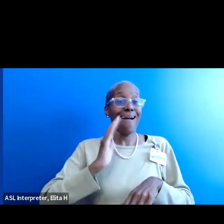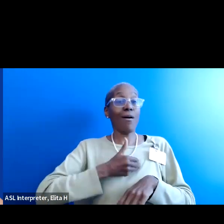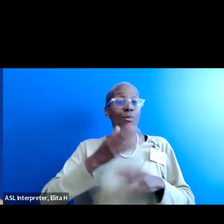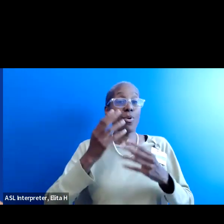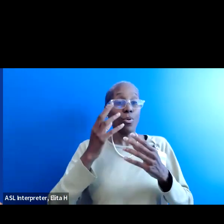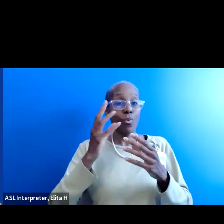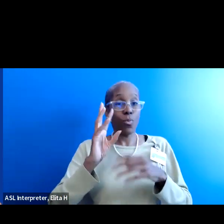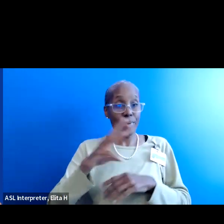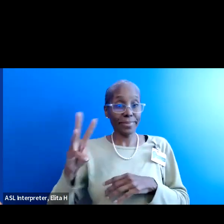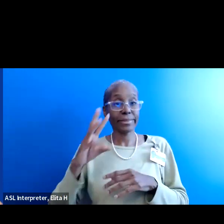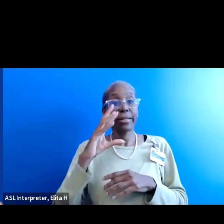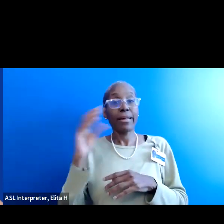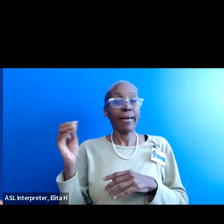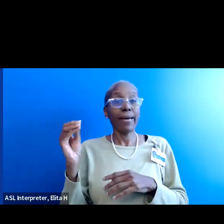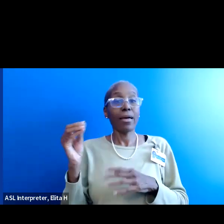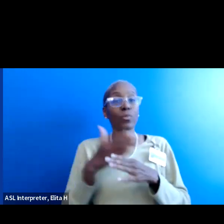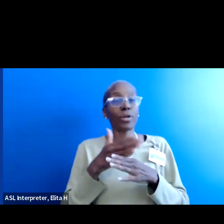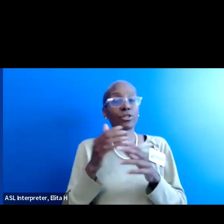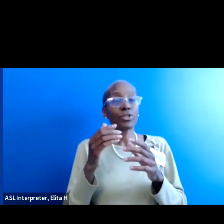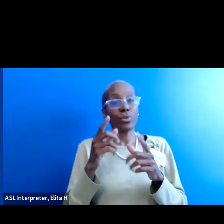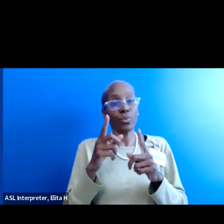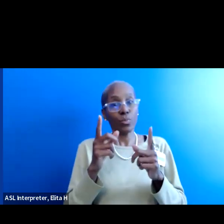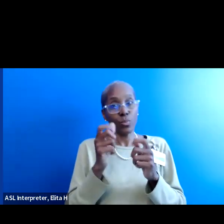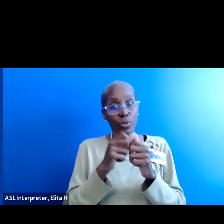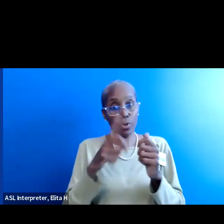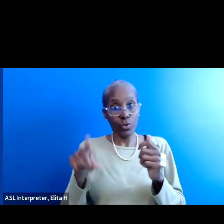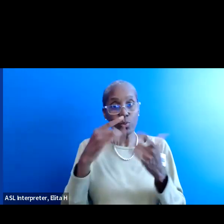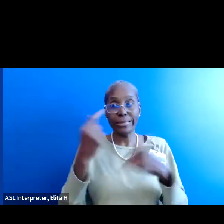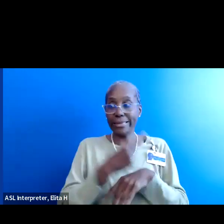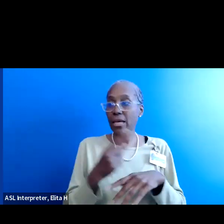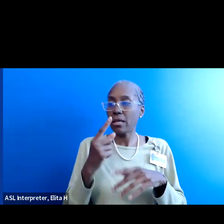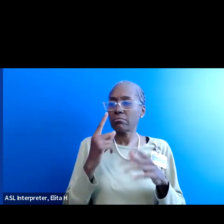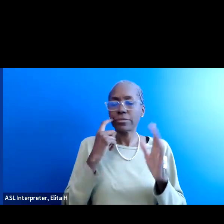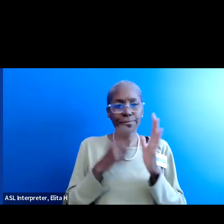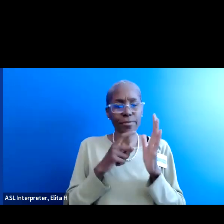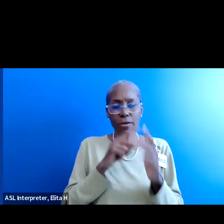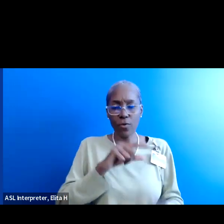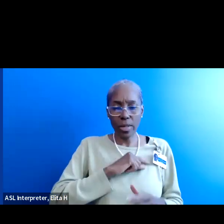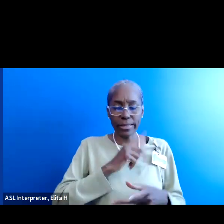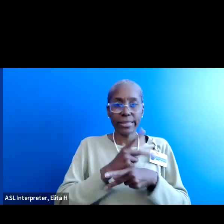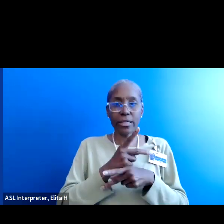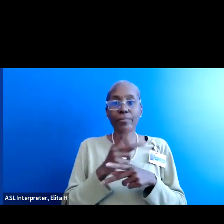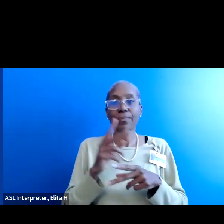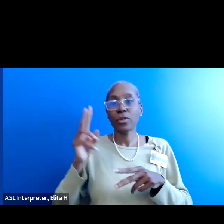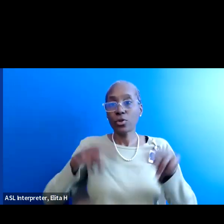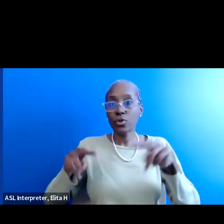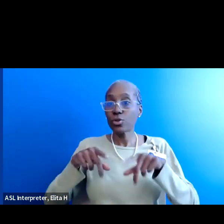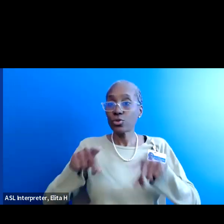and what I shared with you today that are indicators of quality care. So look for those during your visits.